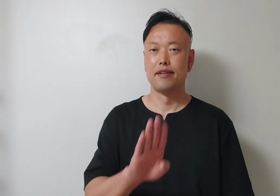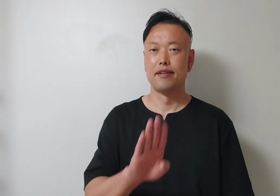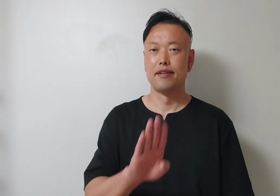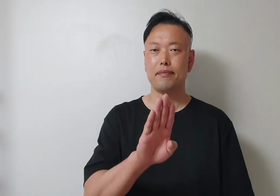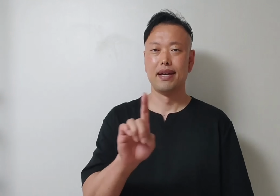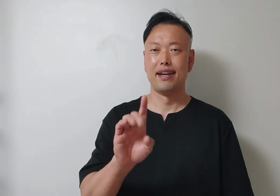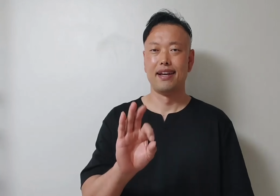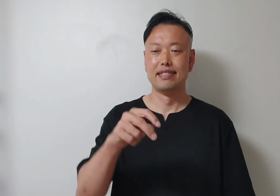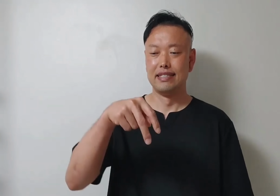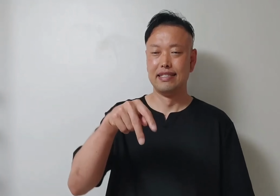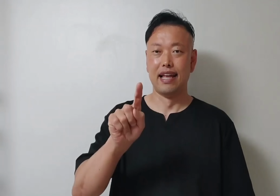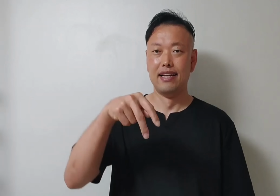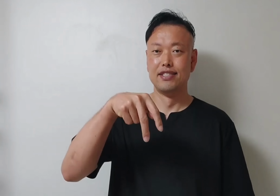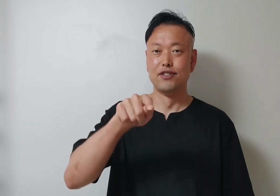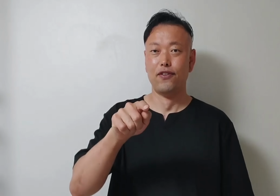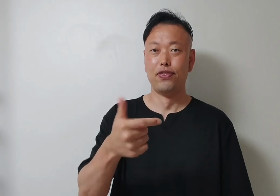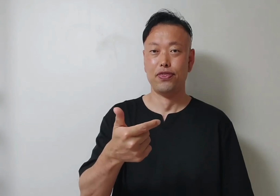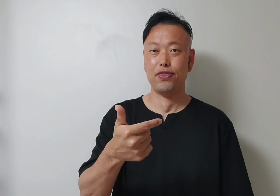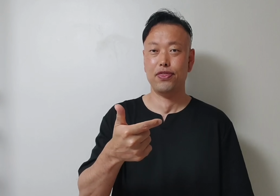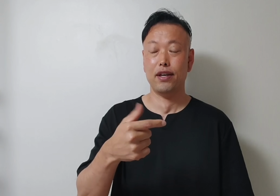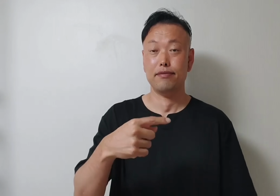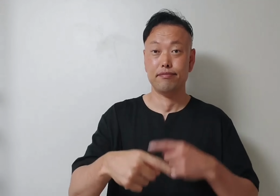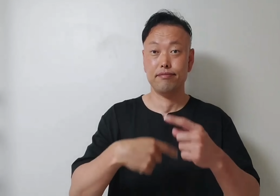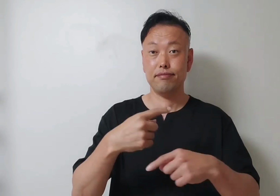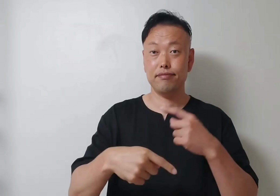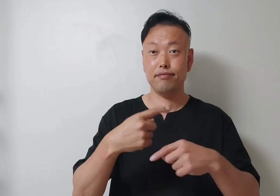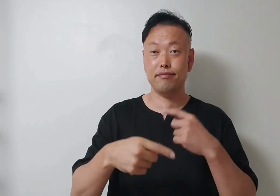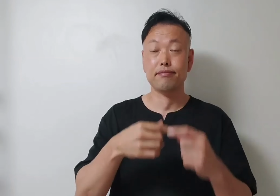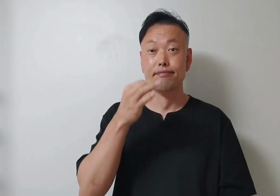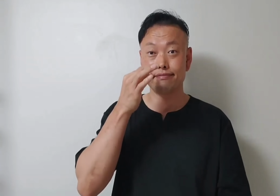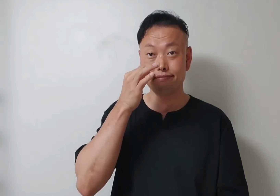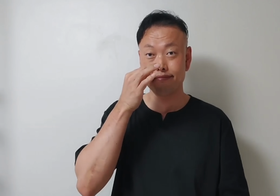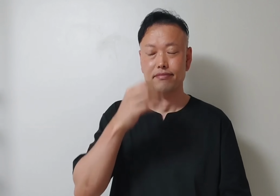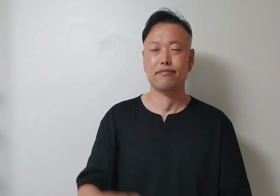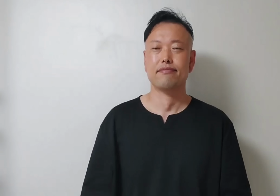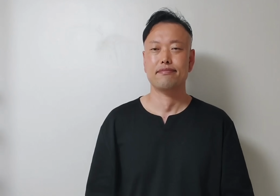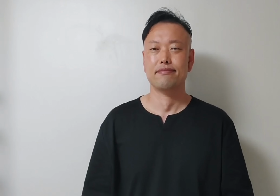Let's use sign language for radiation.